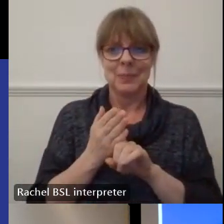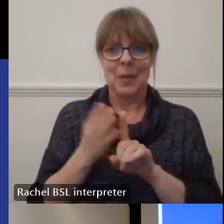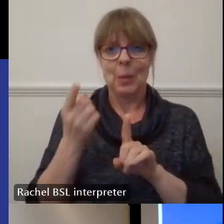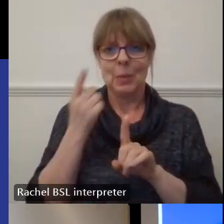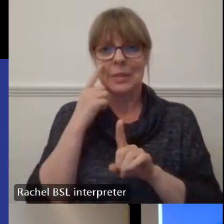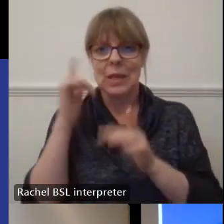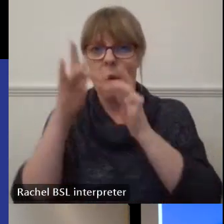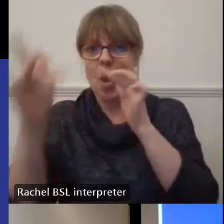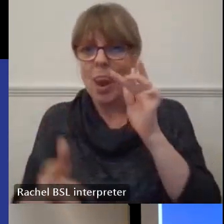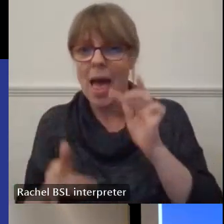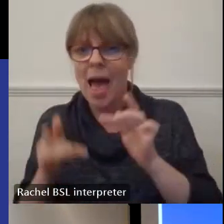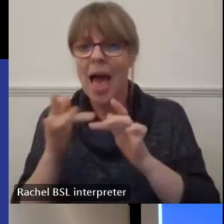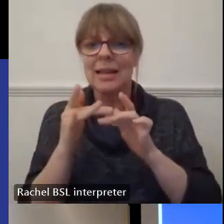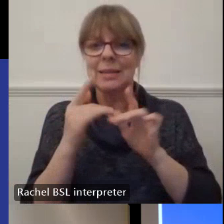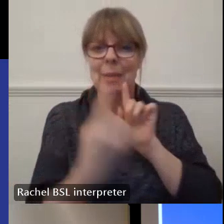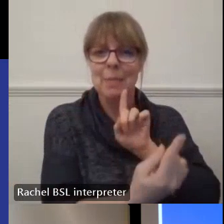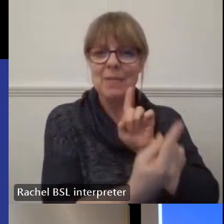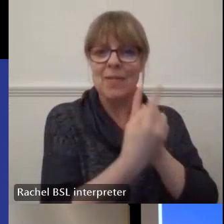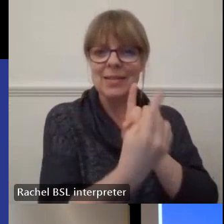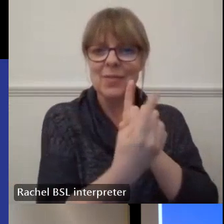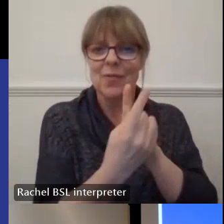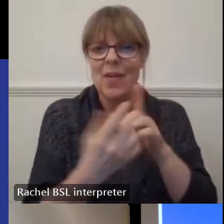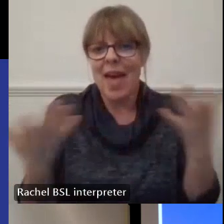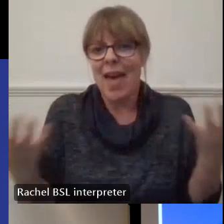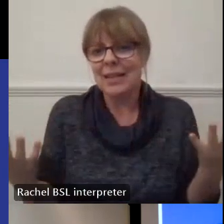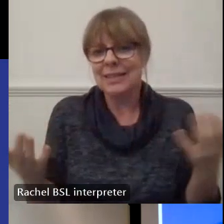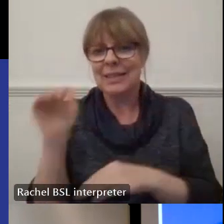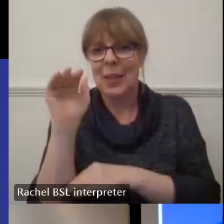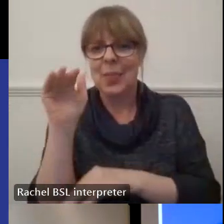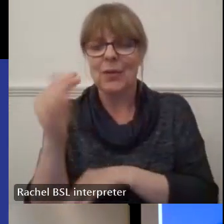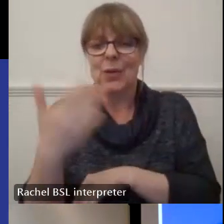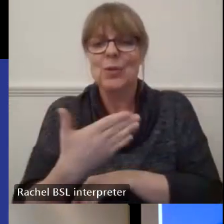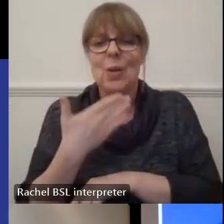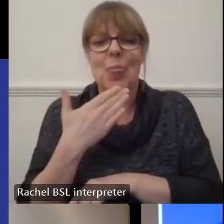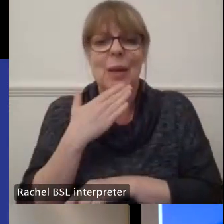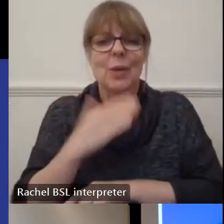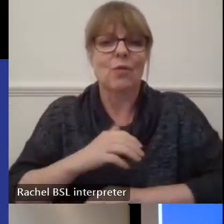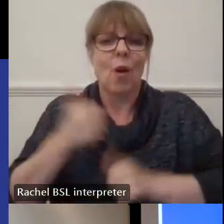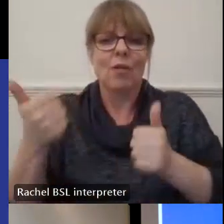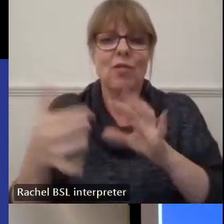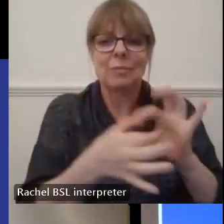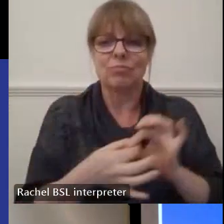we'll see you in person, we'll see you online and just, yeah, thanks for a really great and engaging day. Bye.